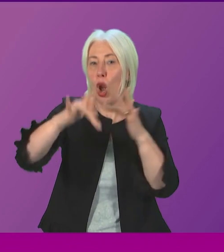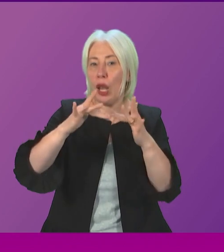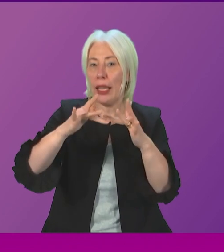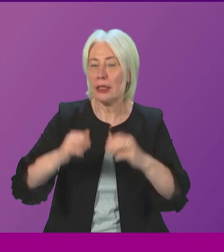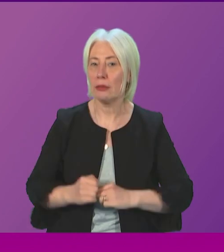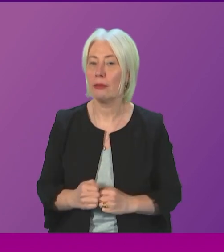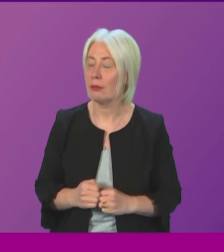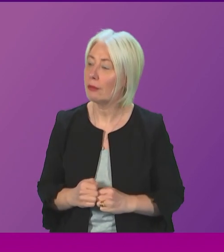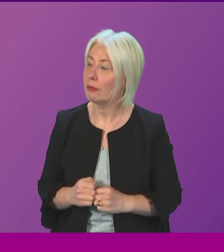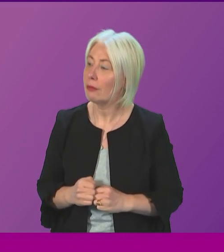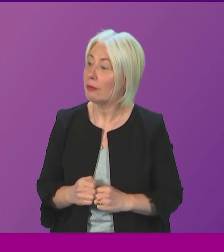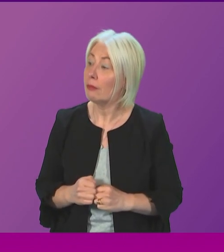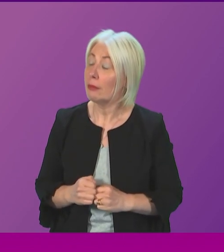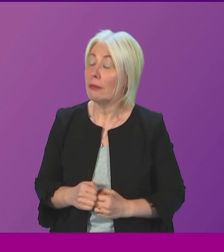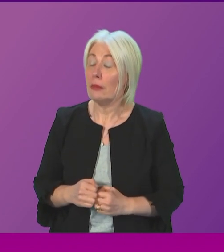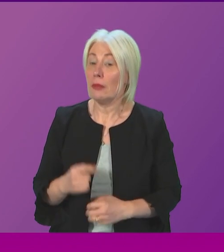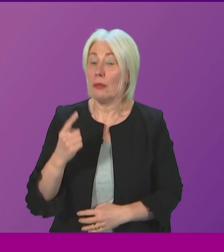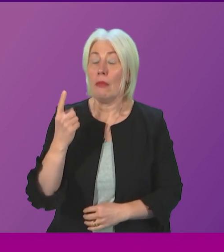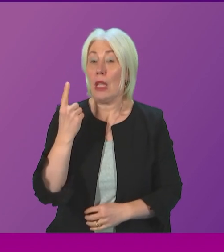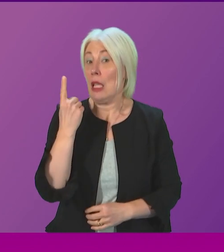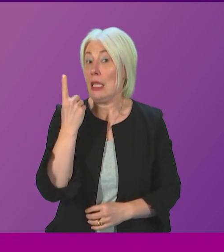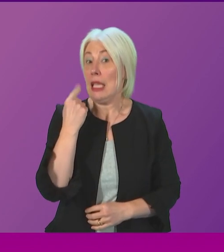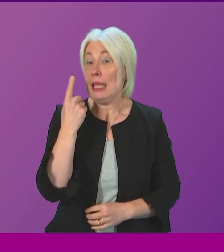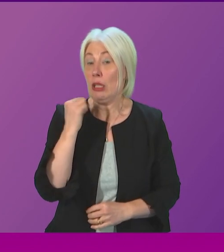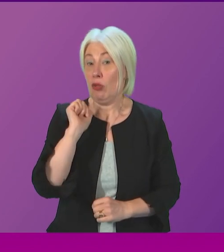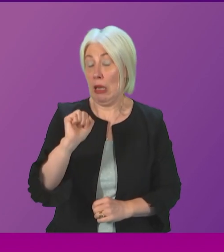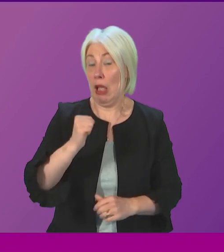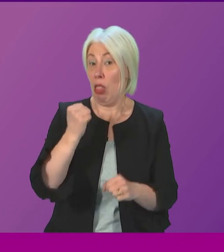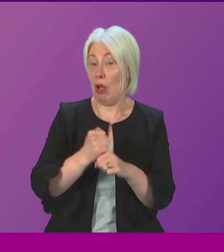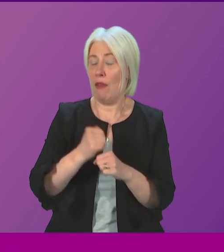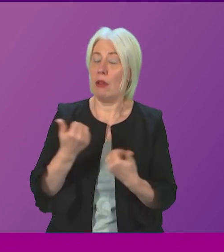Yesterday, the First Minister’s Government finally accepted the call of the Scottish